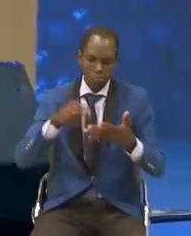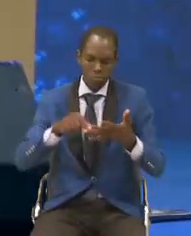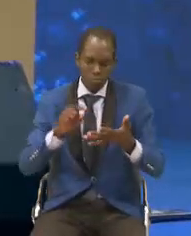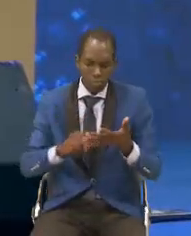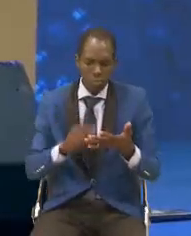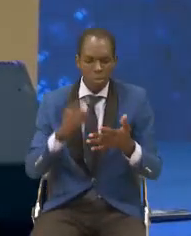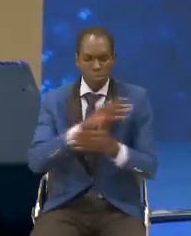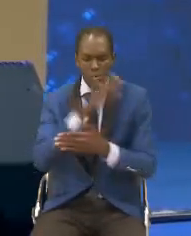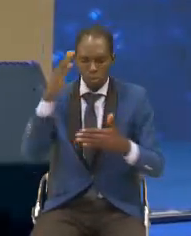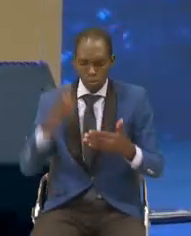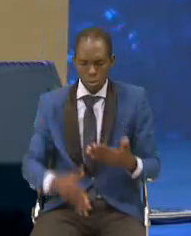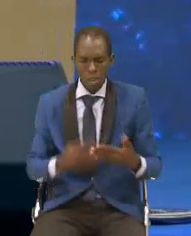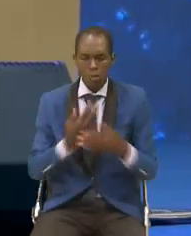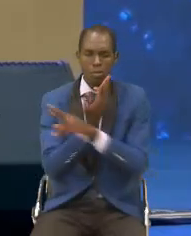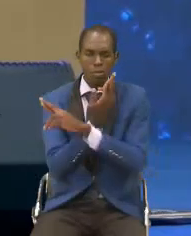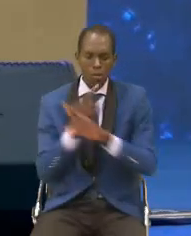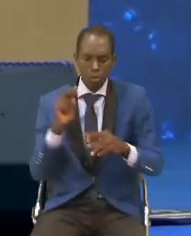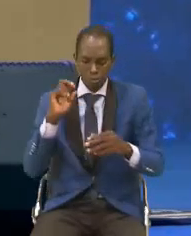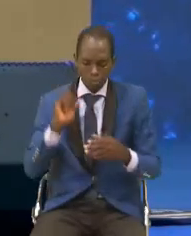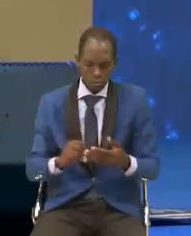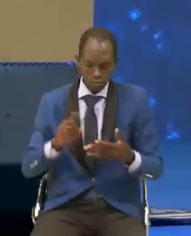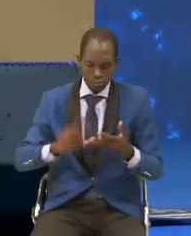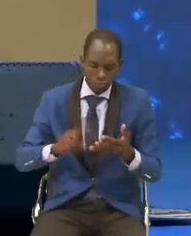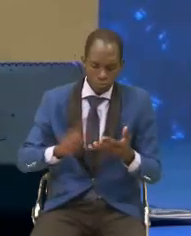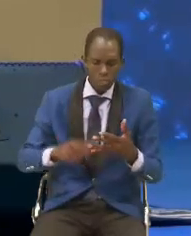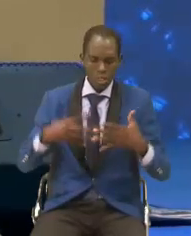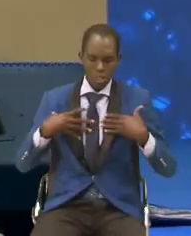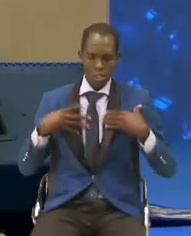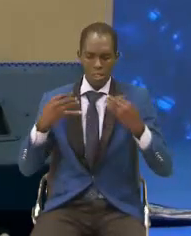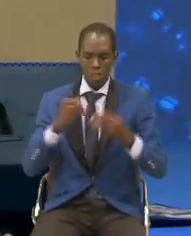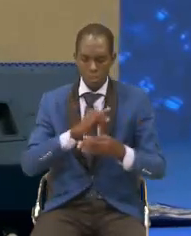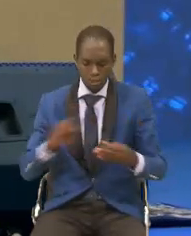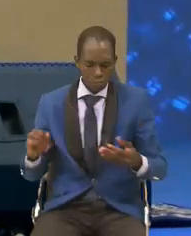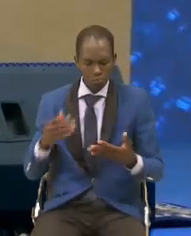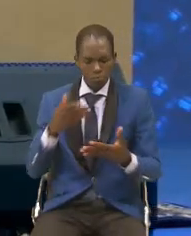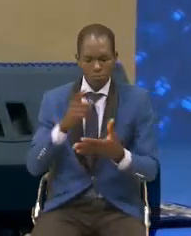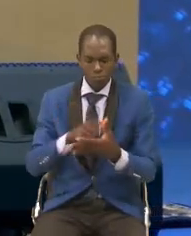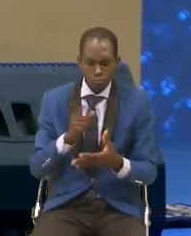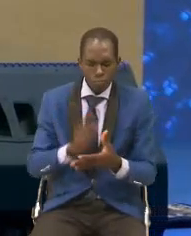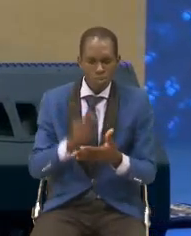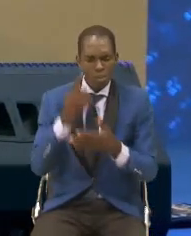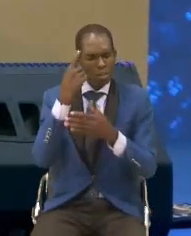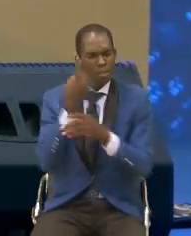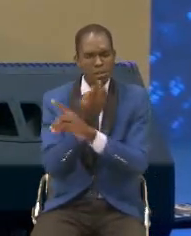i'm asking for freedom from sin tonight i'm asking for total redemption tonight and asking